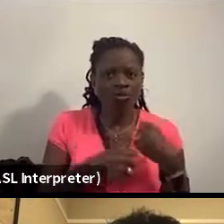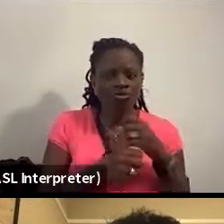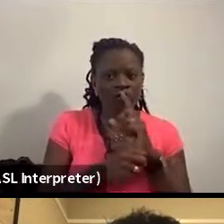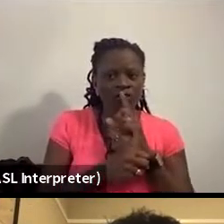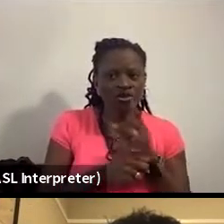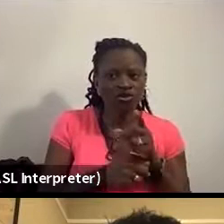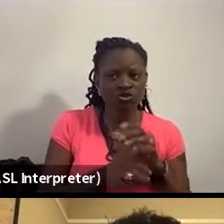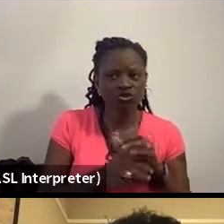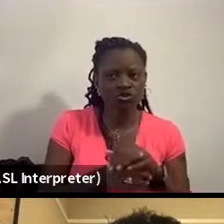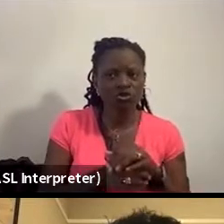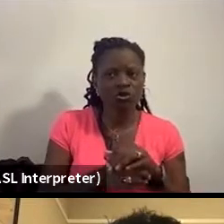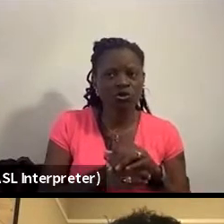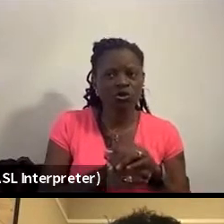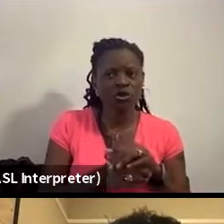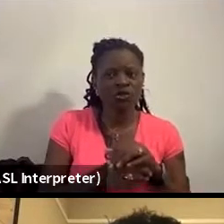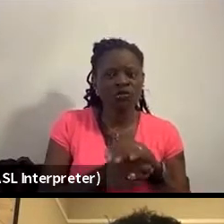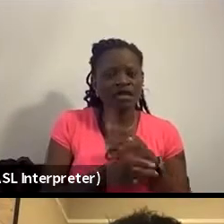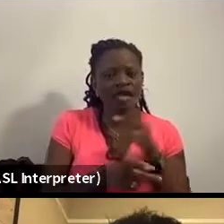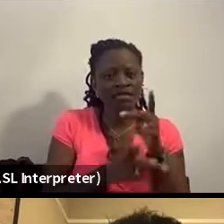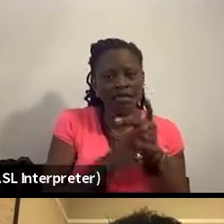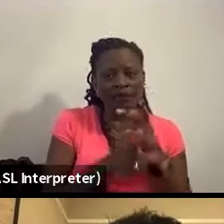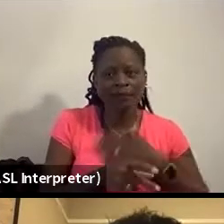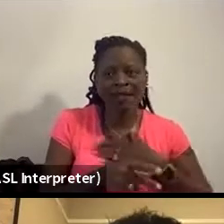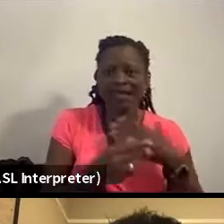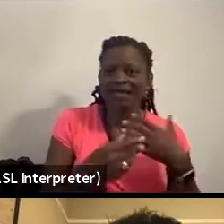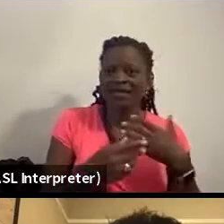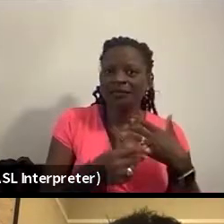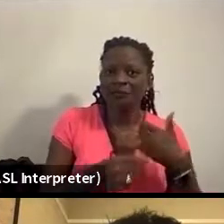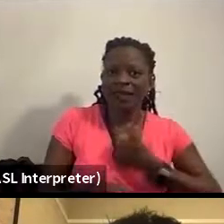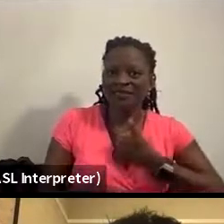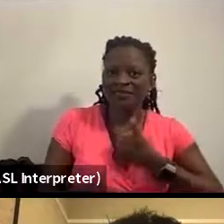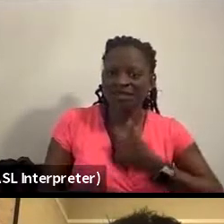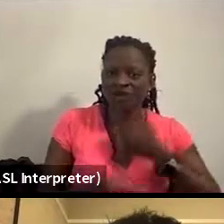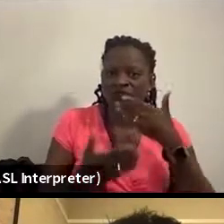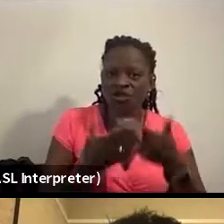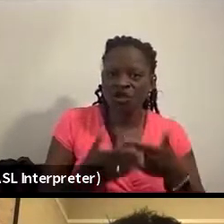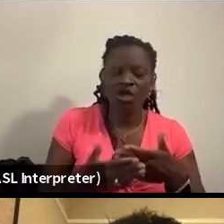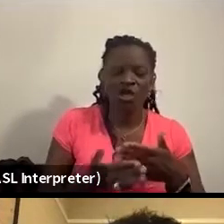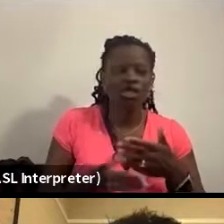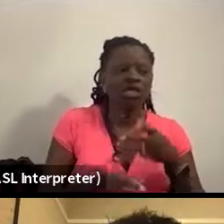Eat my little one healthy and keep myself healthy so I could care after her.